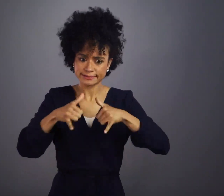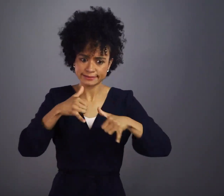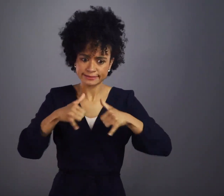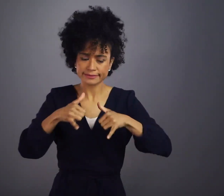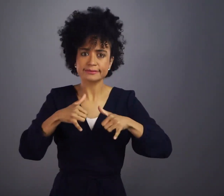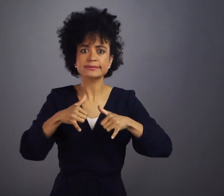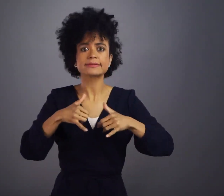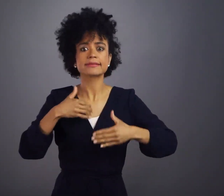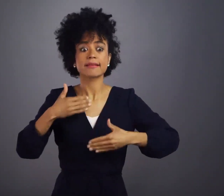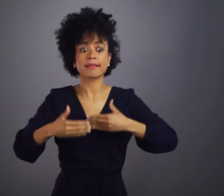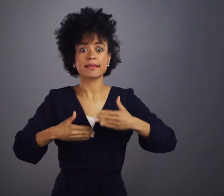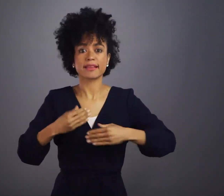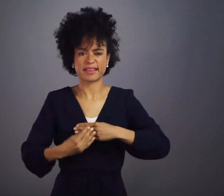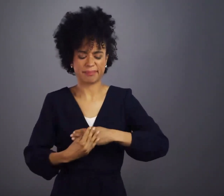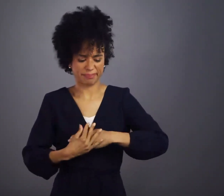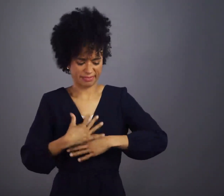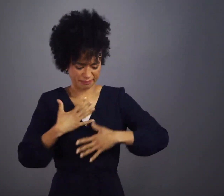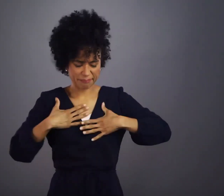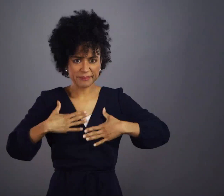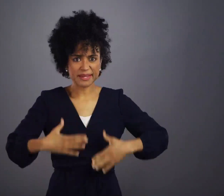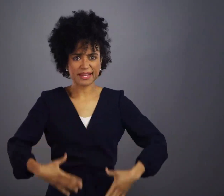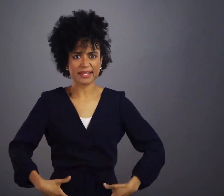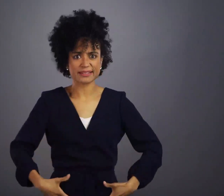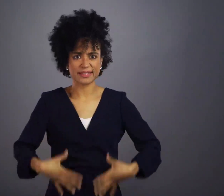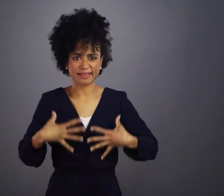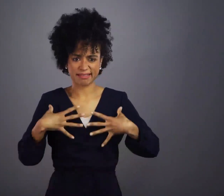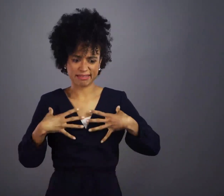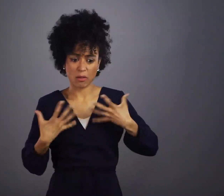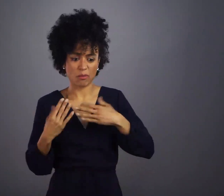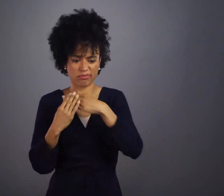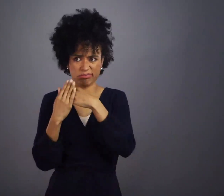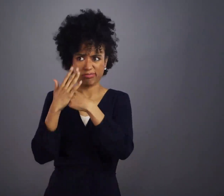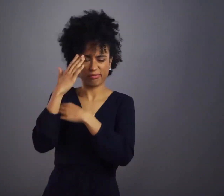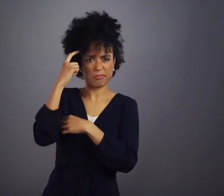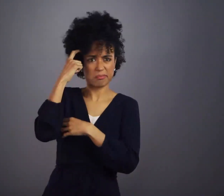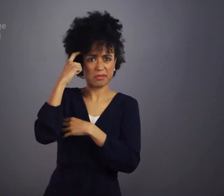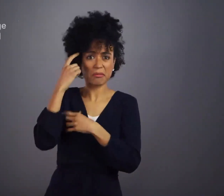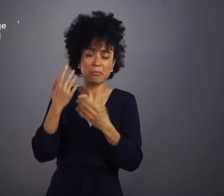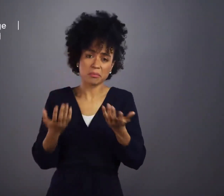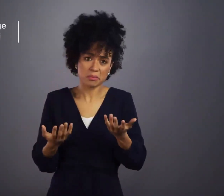He may have the habit badly enough to gradually impair him physically and mentally.